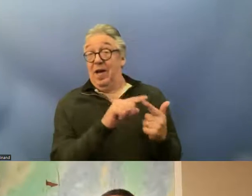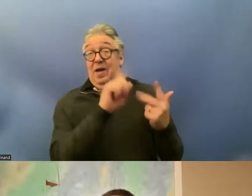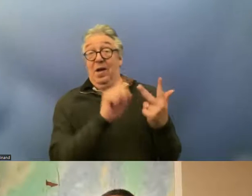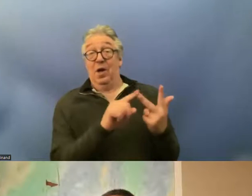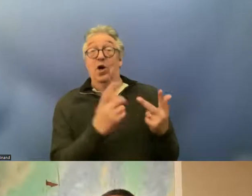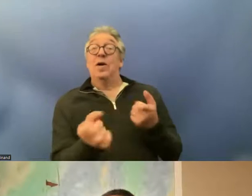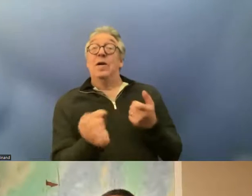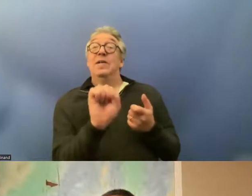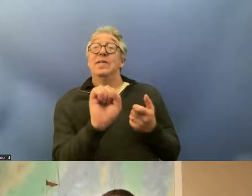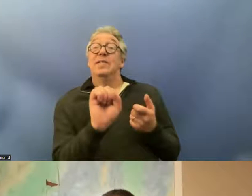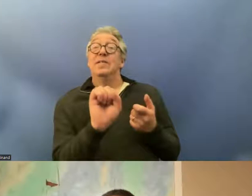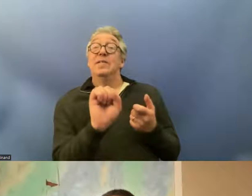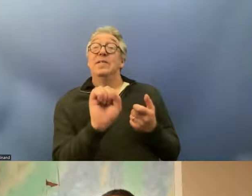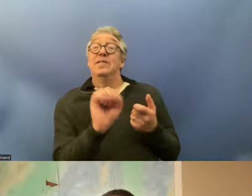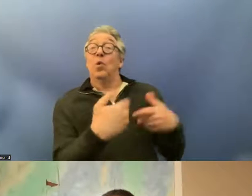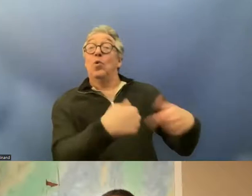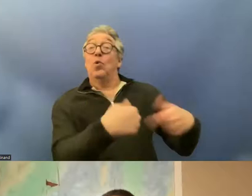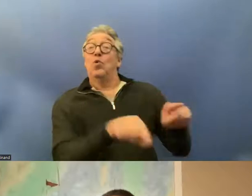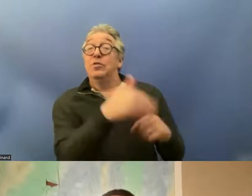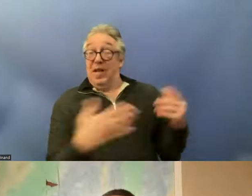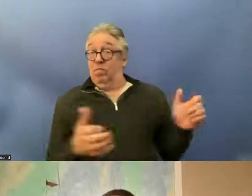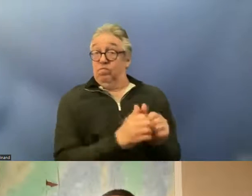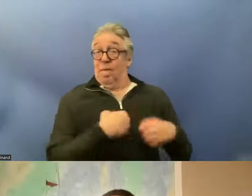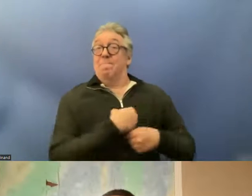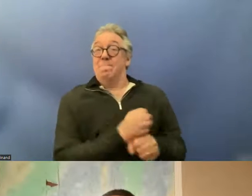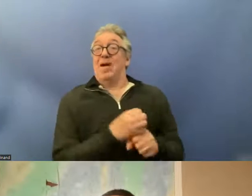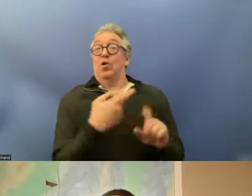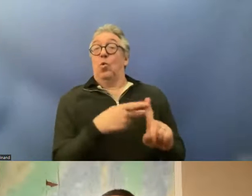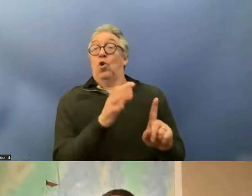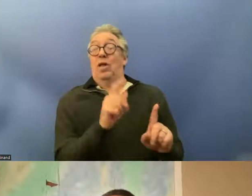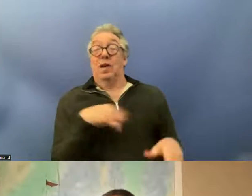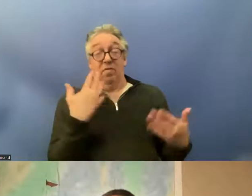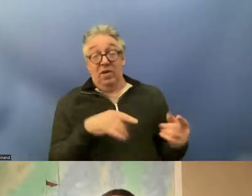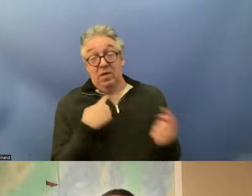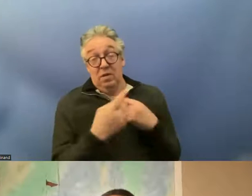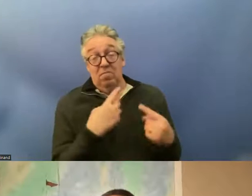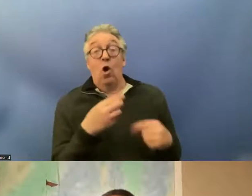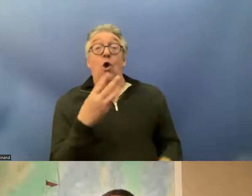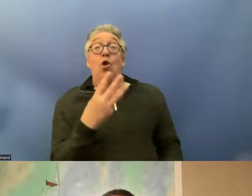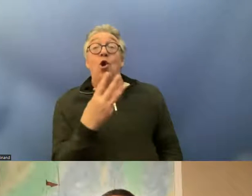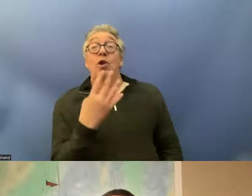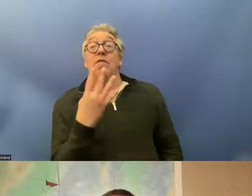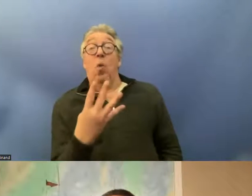Stakeholder group of persons with disabilities. We consulted approximately 34 OPDs